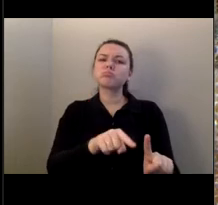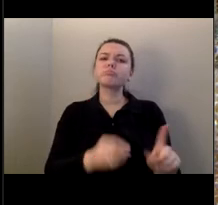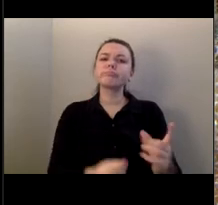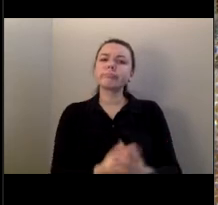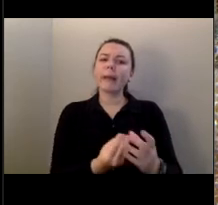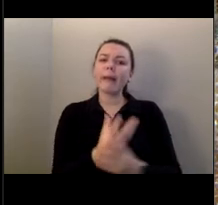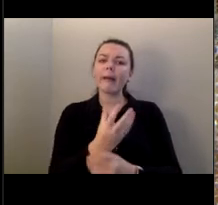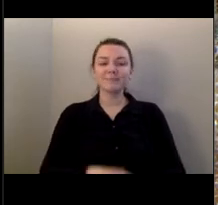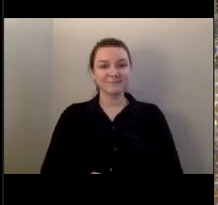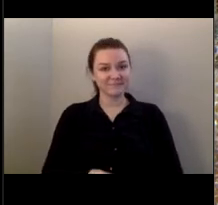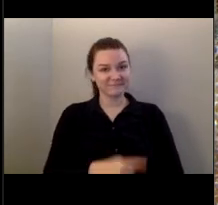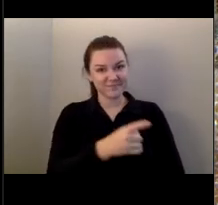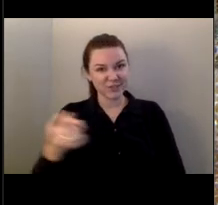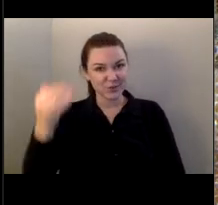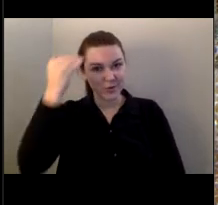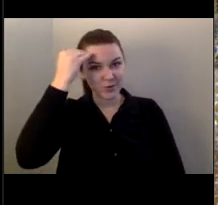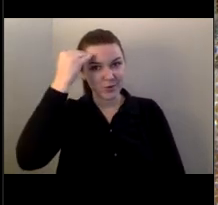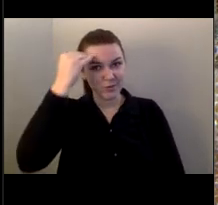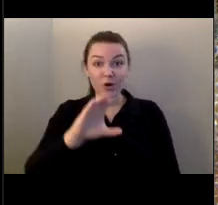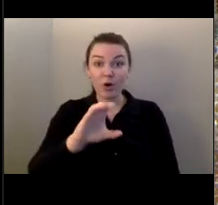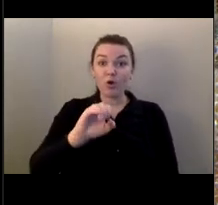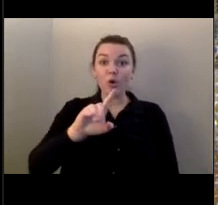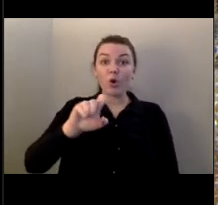corals are really living animals, right?